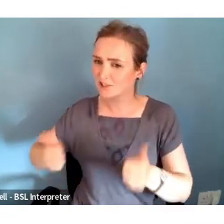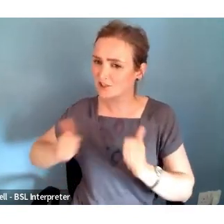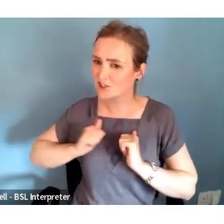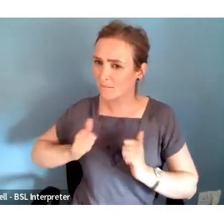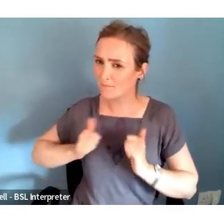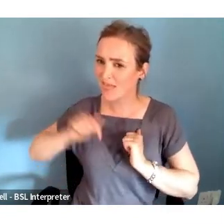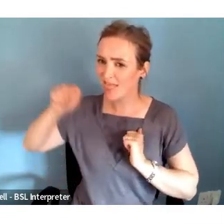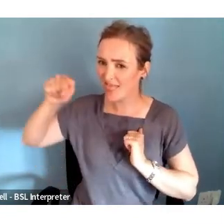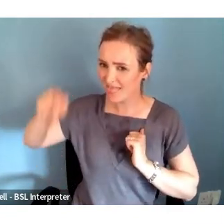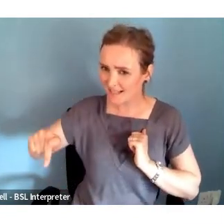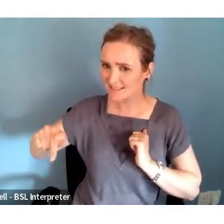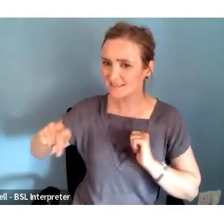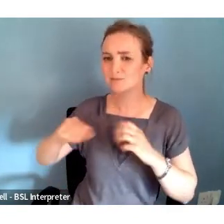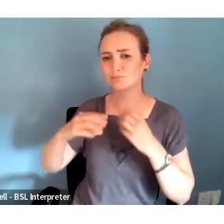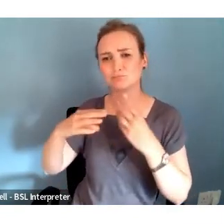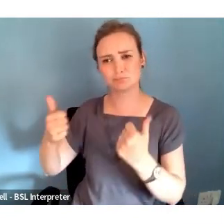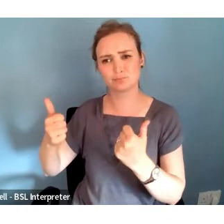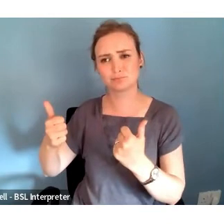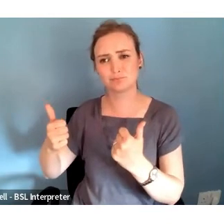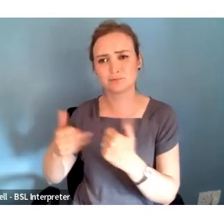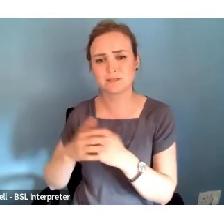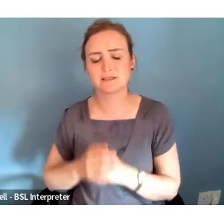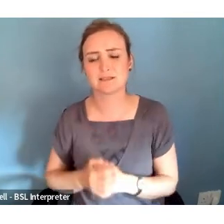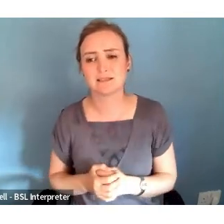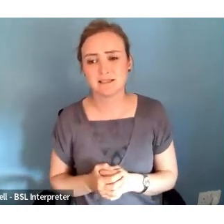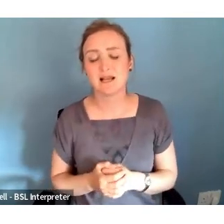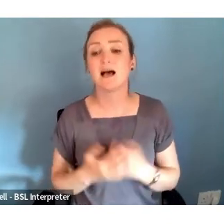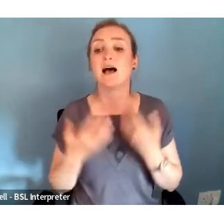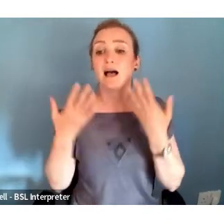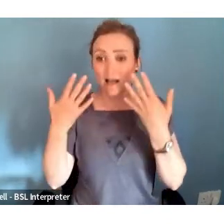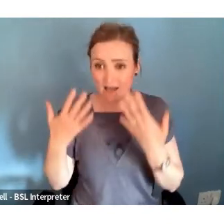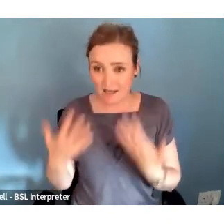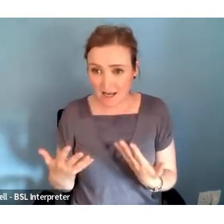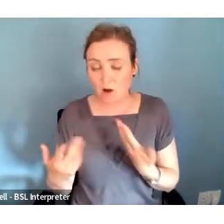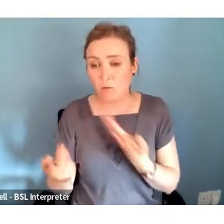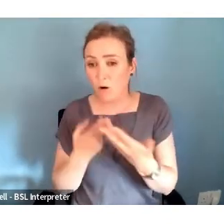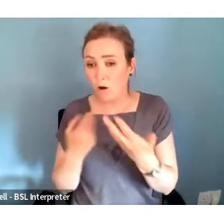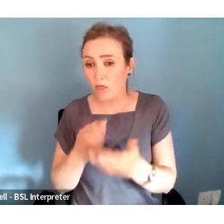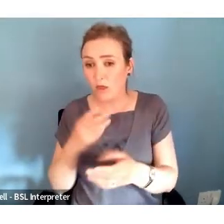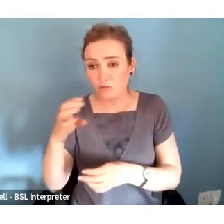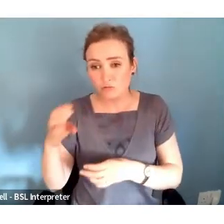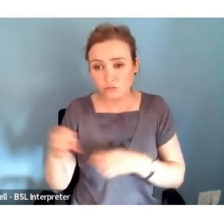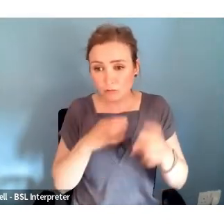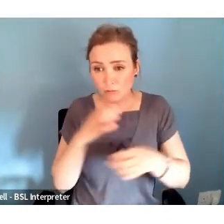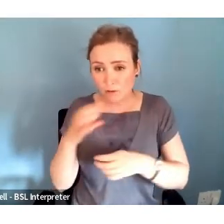What's great now is that I am getting a lot of interest from other recruiting managers about taking this approach and